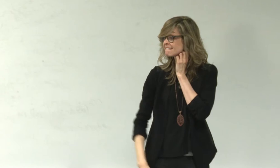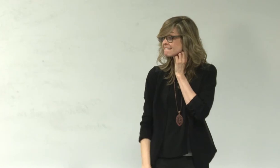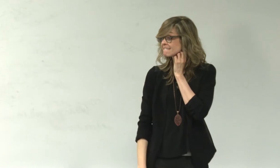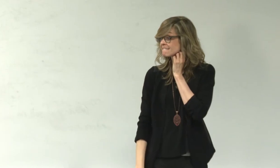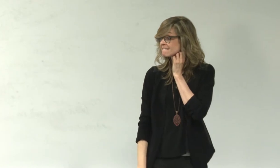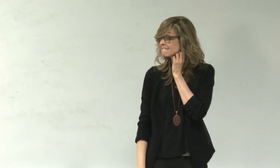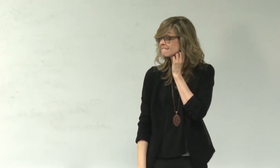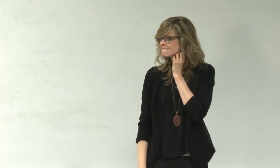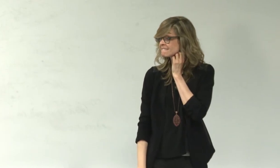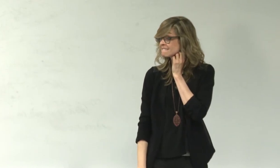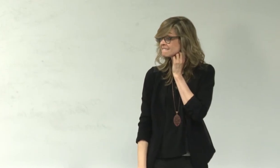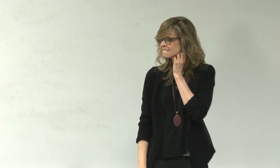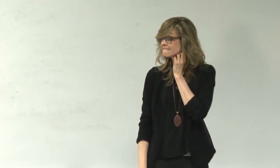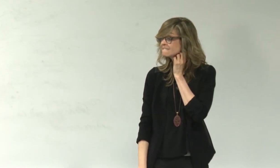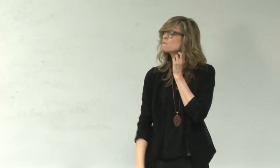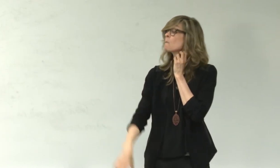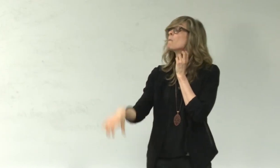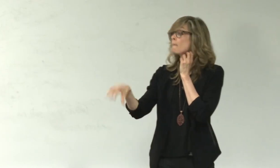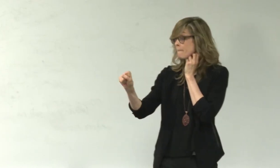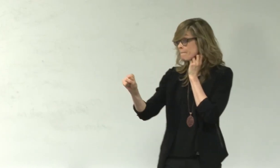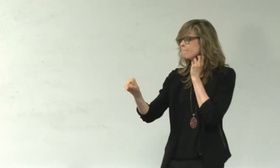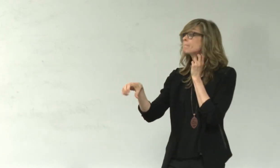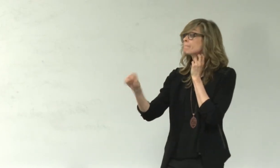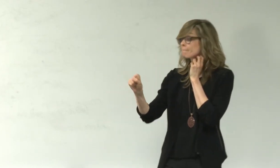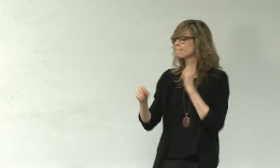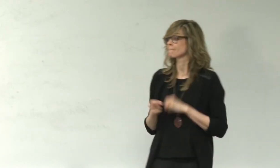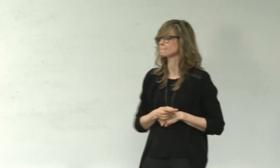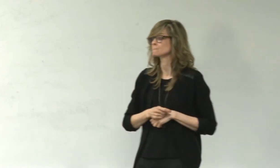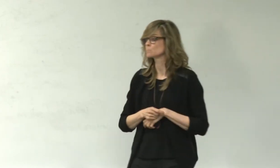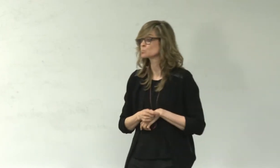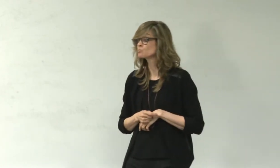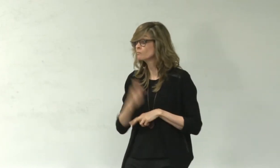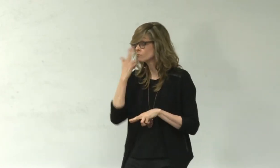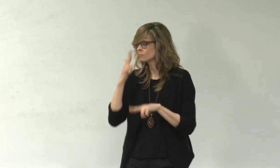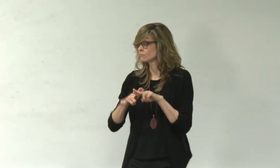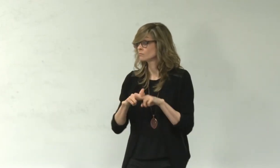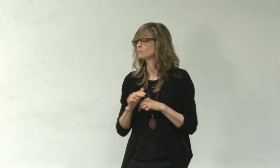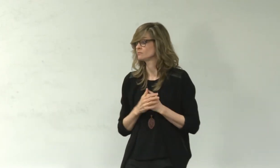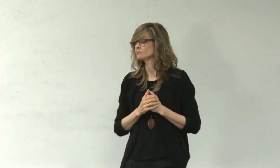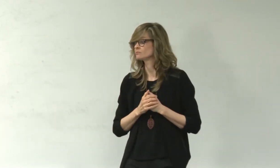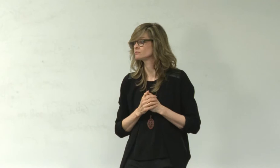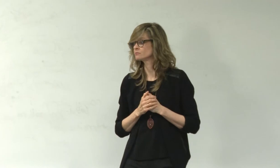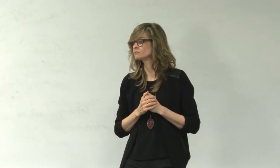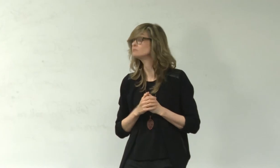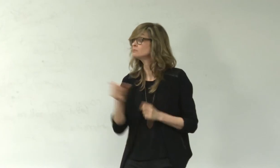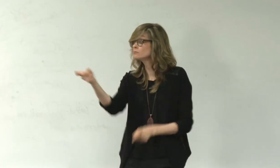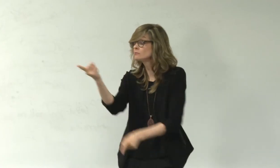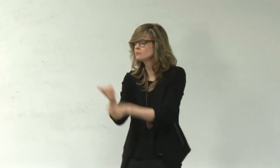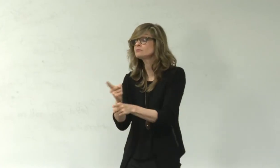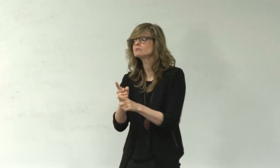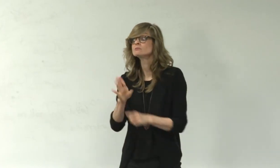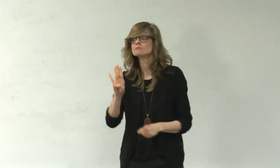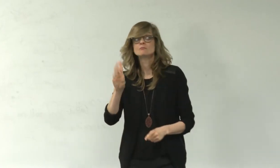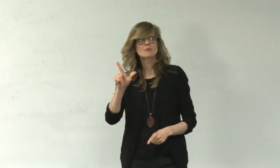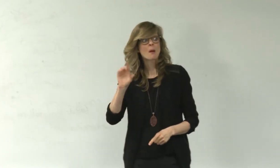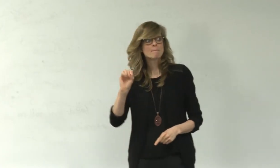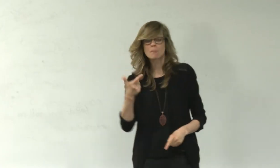I WRITE FOR MY COMPANY. I WRITE THE NEWSLETTER FOR MY COMPANY. SUMMARIZE THE RESEARCH THAT'S BEEN PERFORMED. THAT'S FOR A GENERAL AUDIENCE.